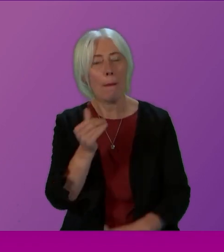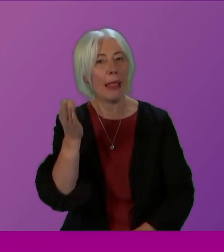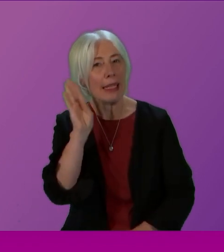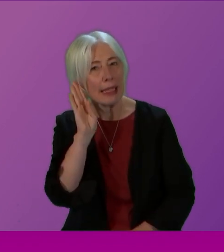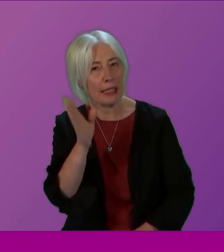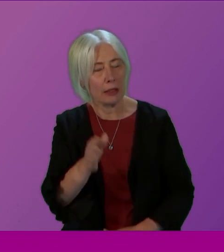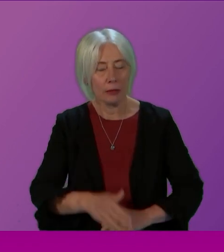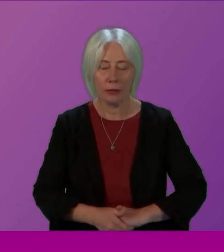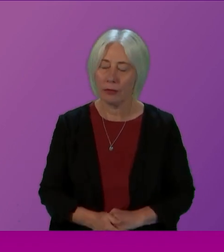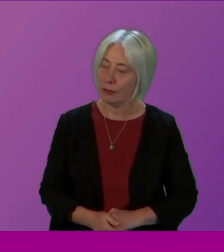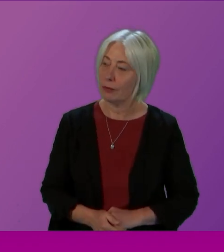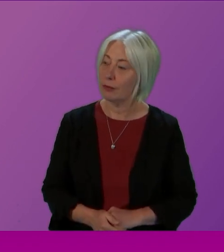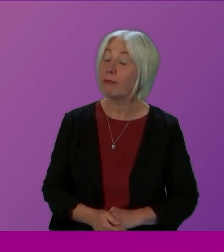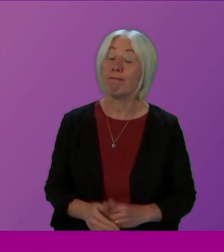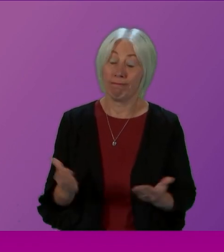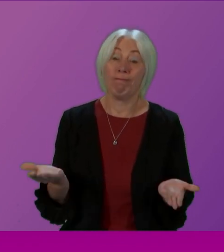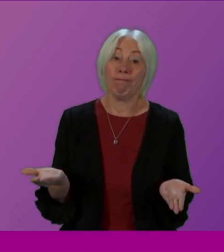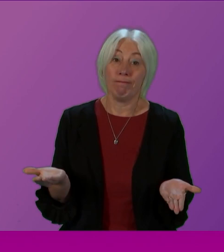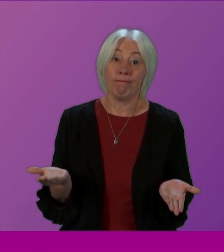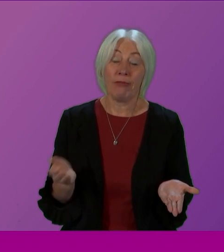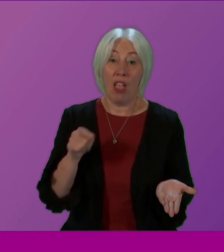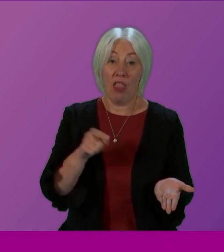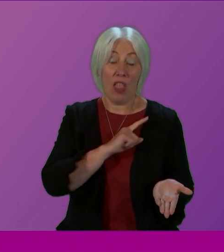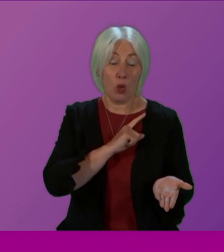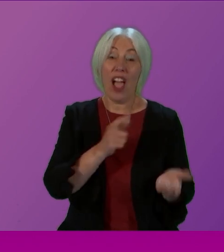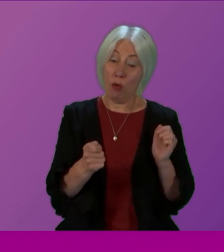That is why changes have been put in place.